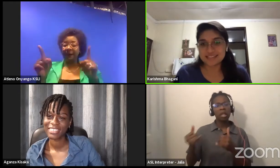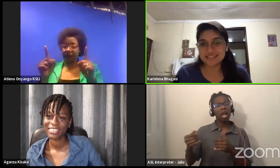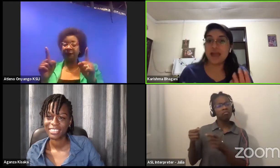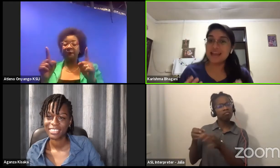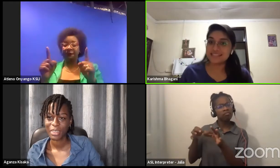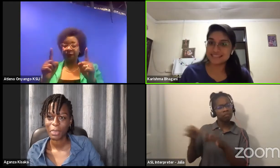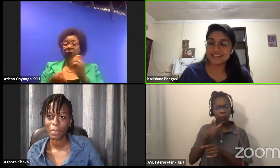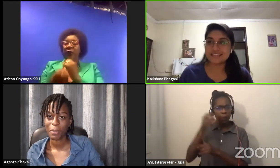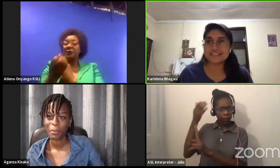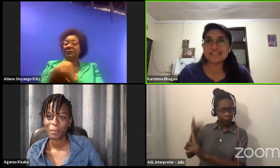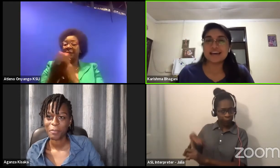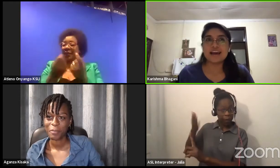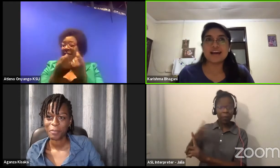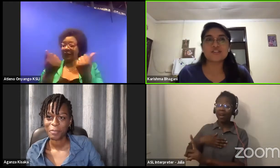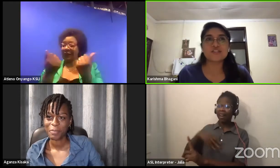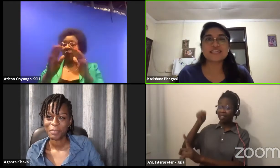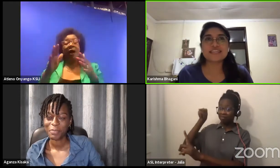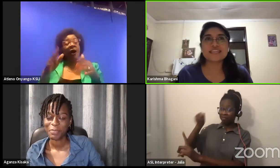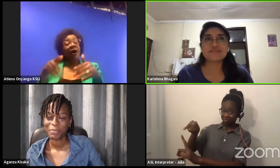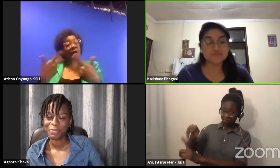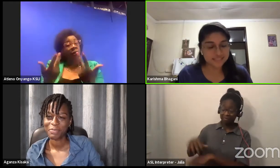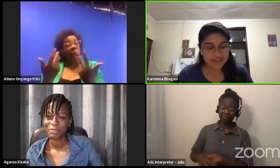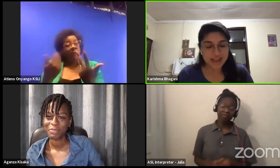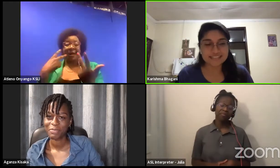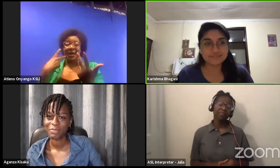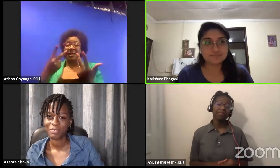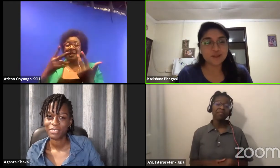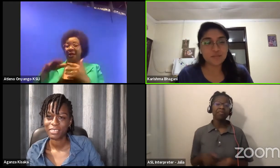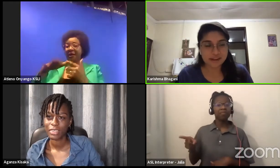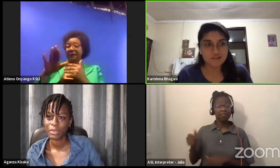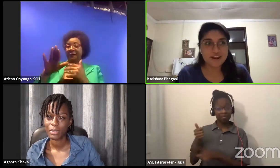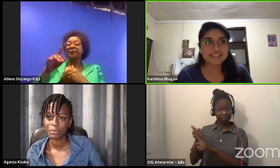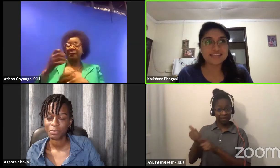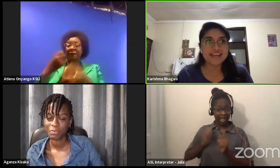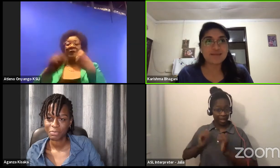from the way I see her, she is an actor, a playwright,